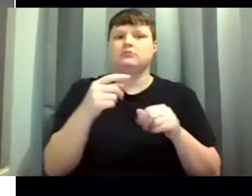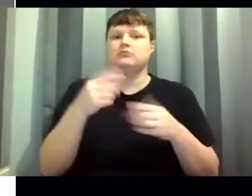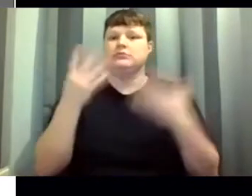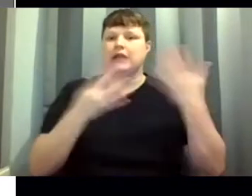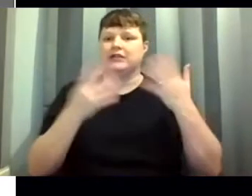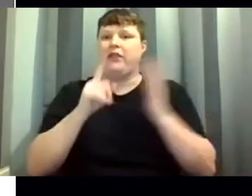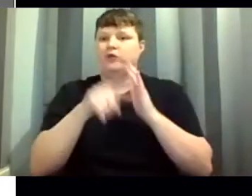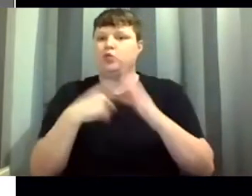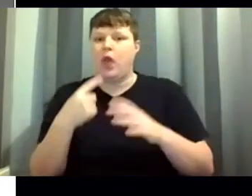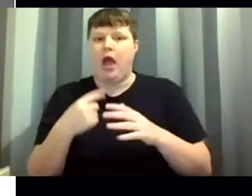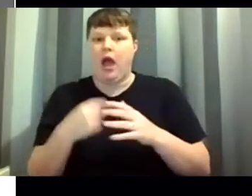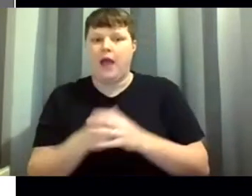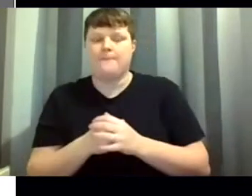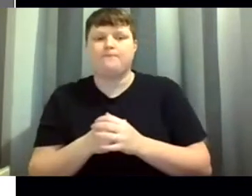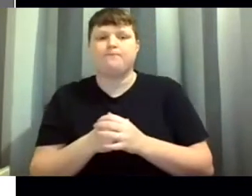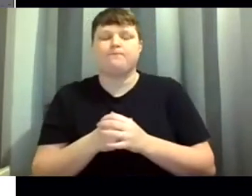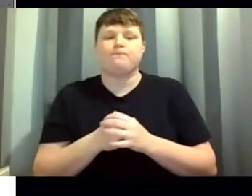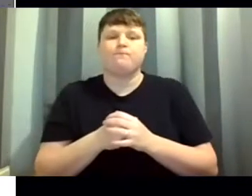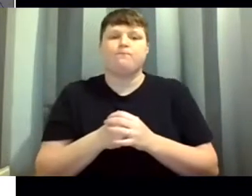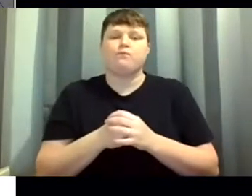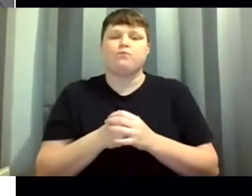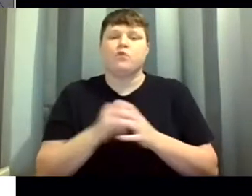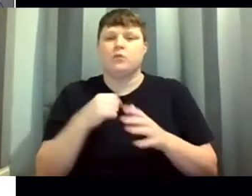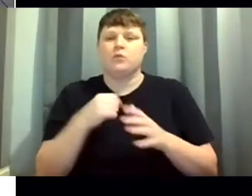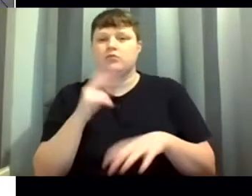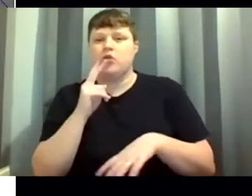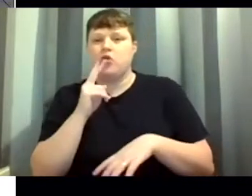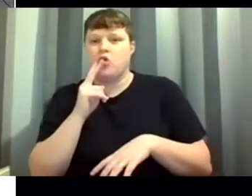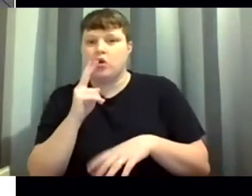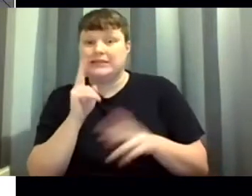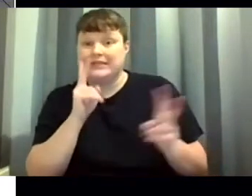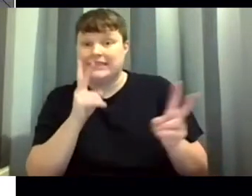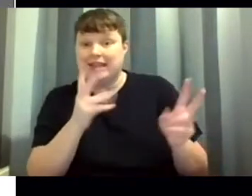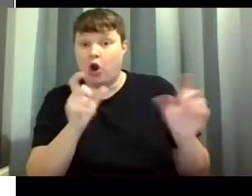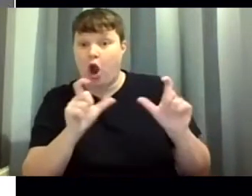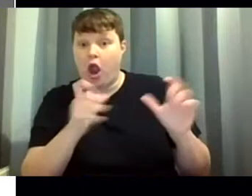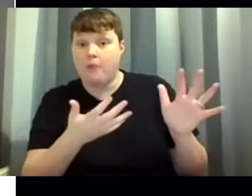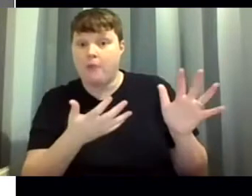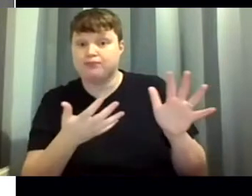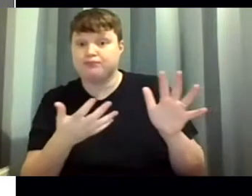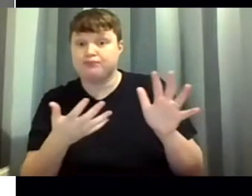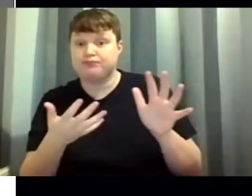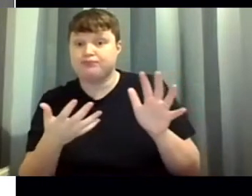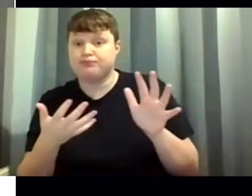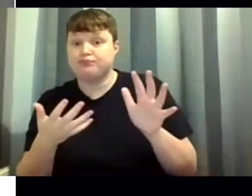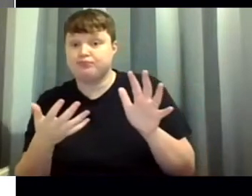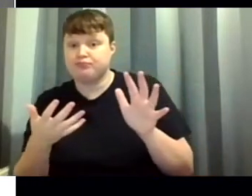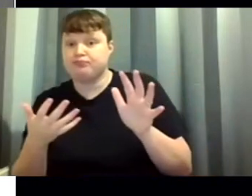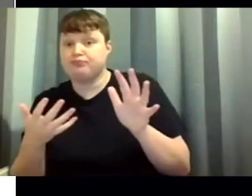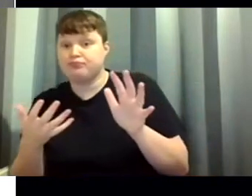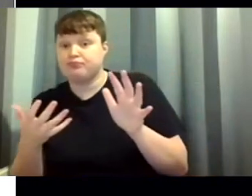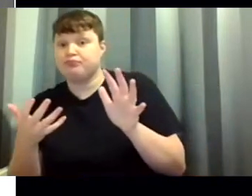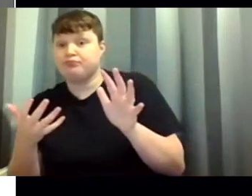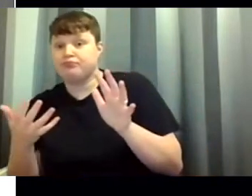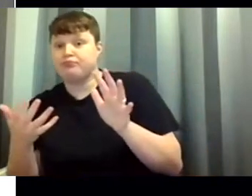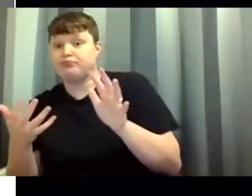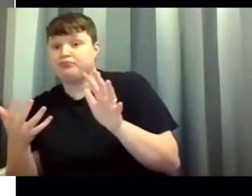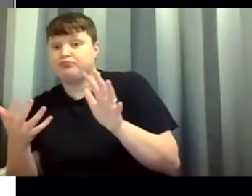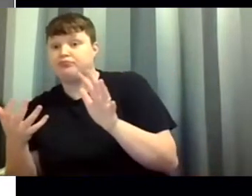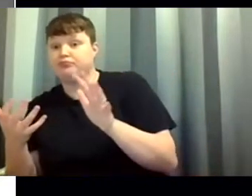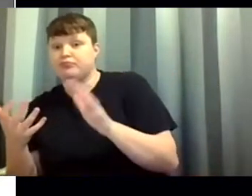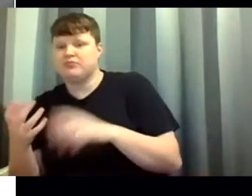Aaaaand here it is just coming in - there we go - you see these waves [bang, bang, bang], these funny waves coming